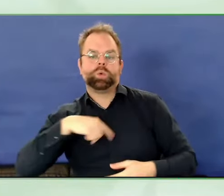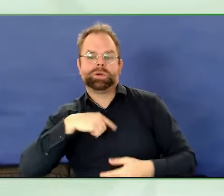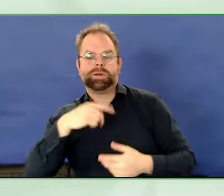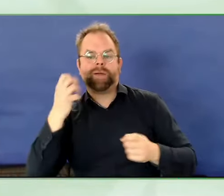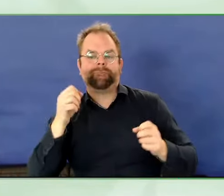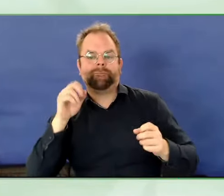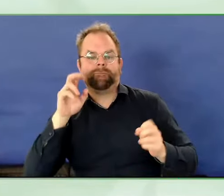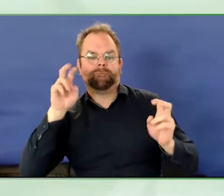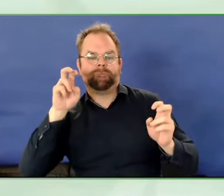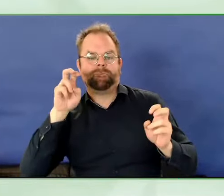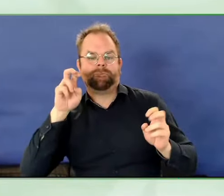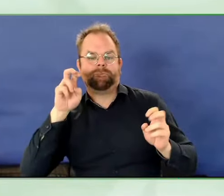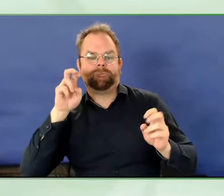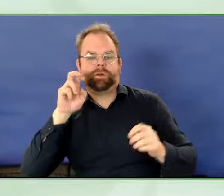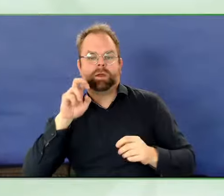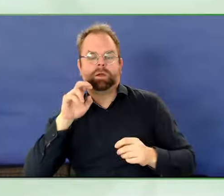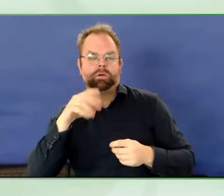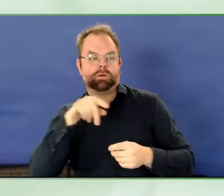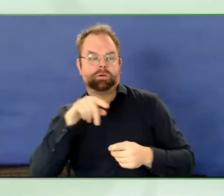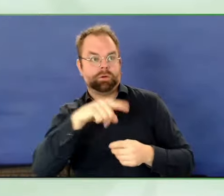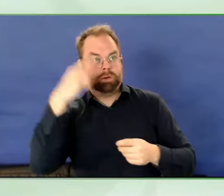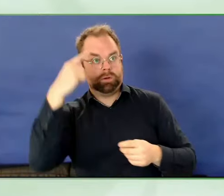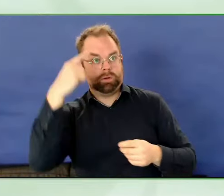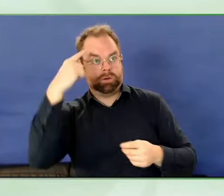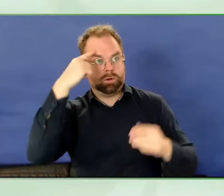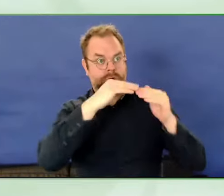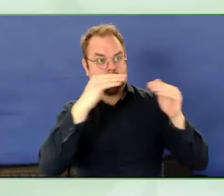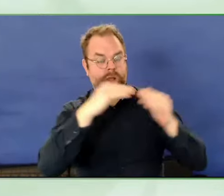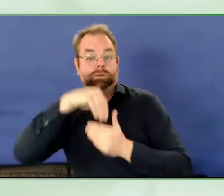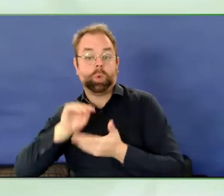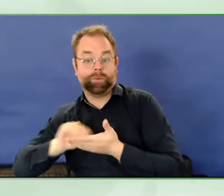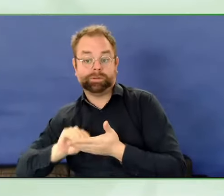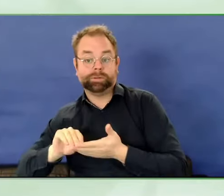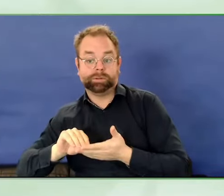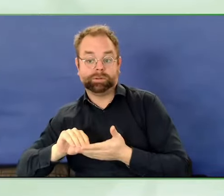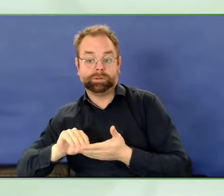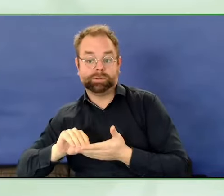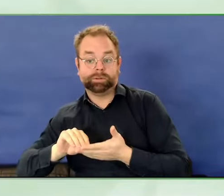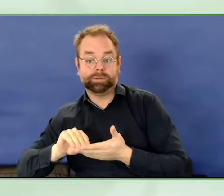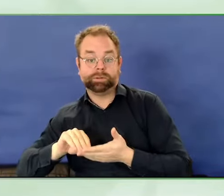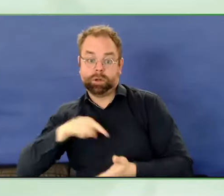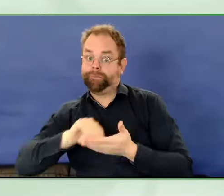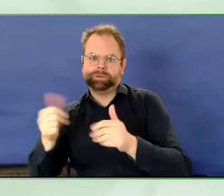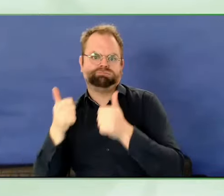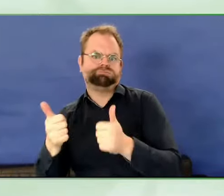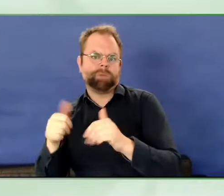of persons with disabilities that helps feed into our standards and policies.